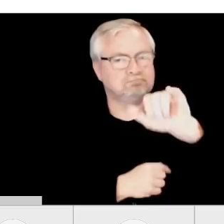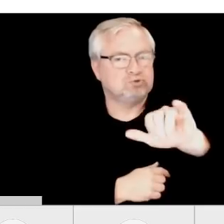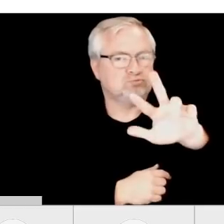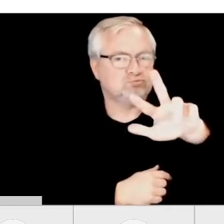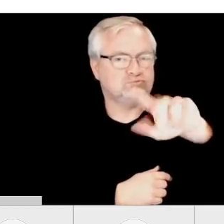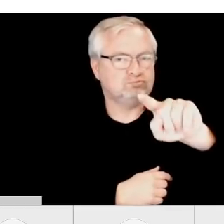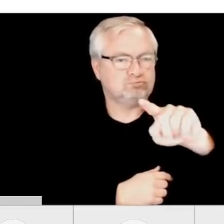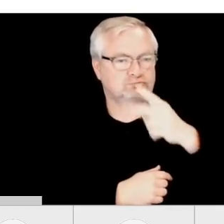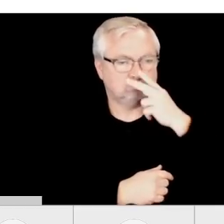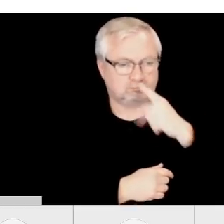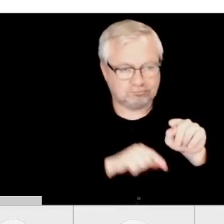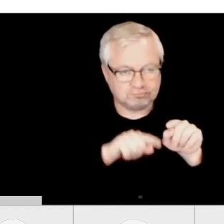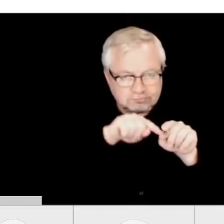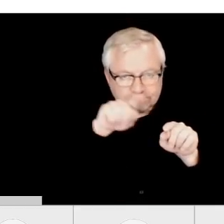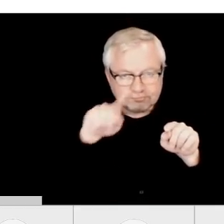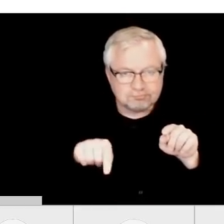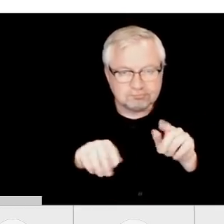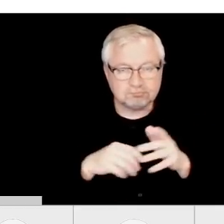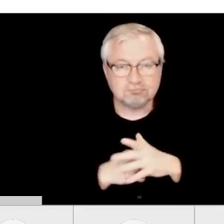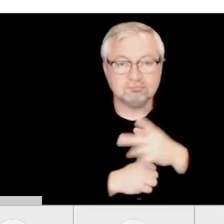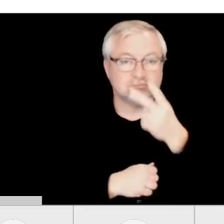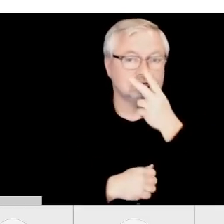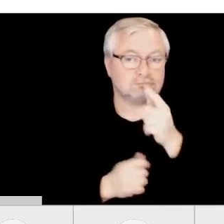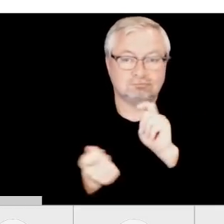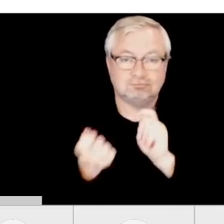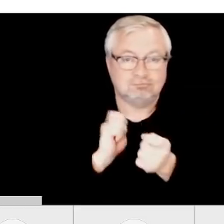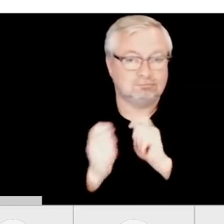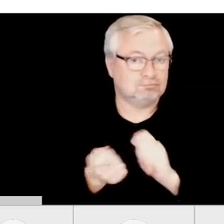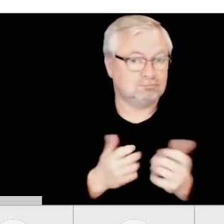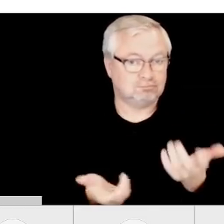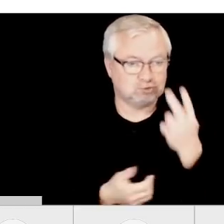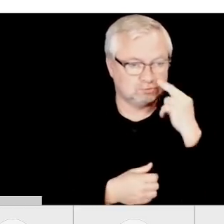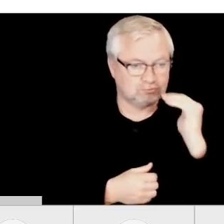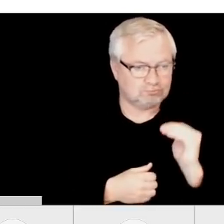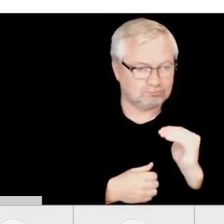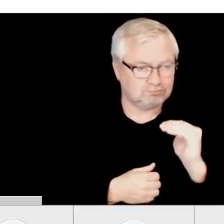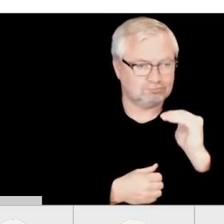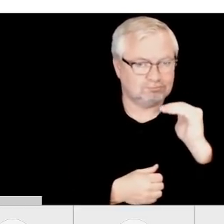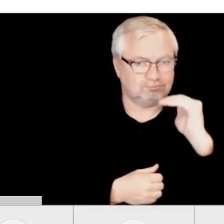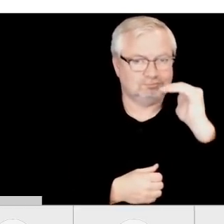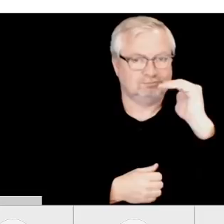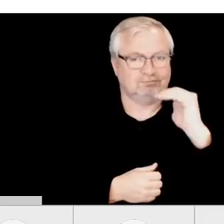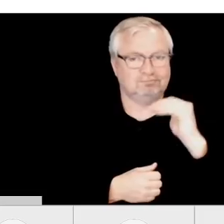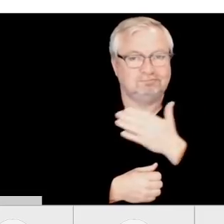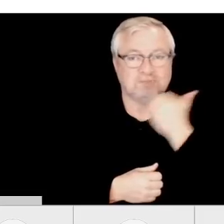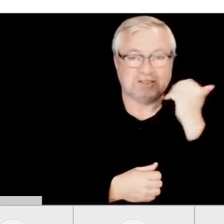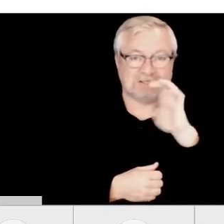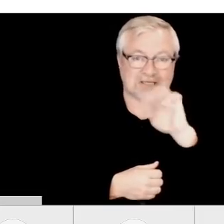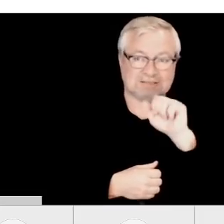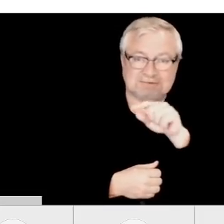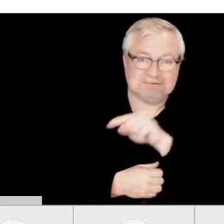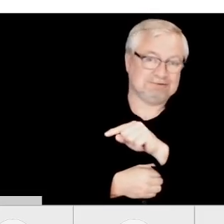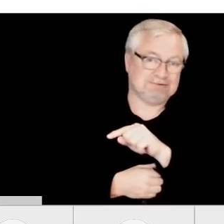What changes, under the best case testing scenario, we are seeing more